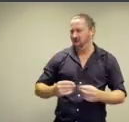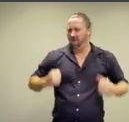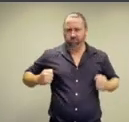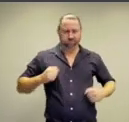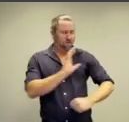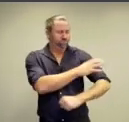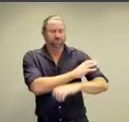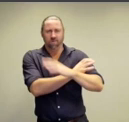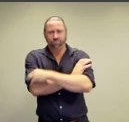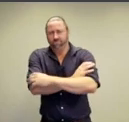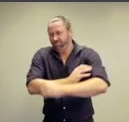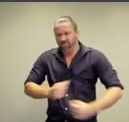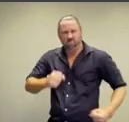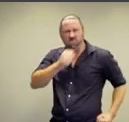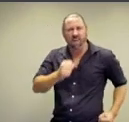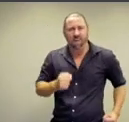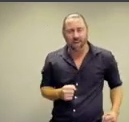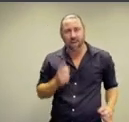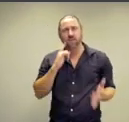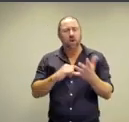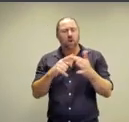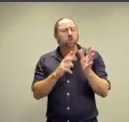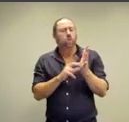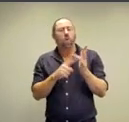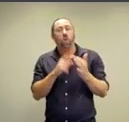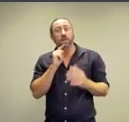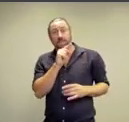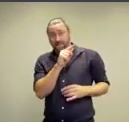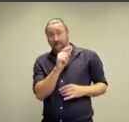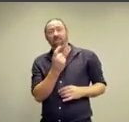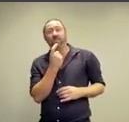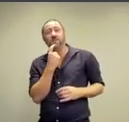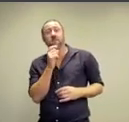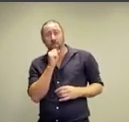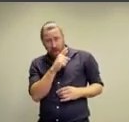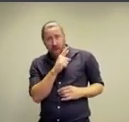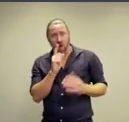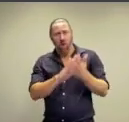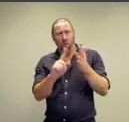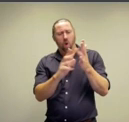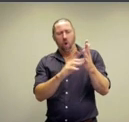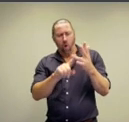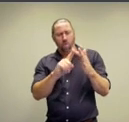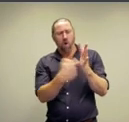masculine in appearance. As fashion theorist, Sean Cole explains, 'Tom of Finland